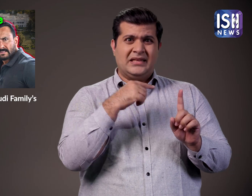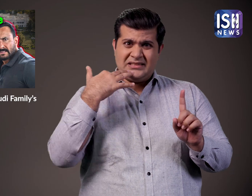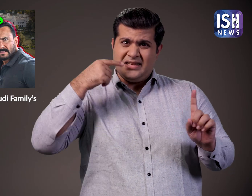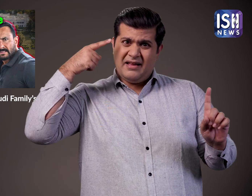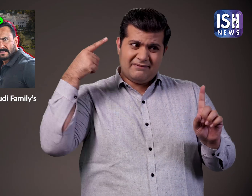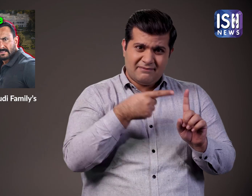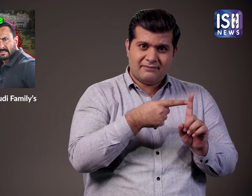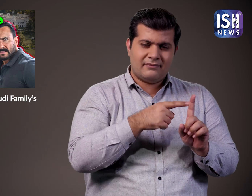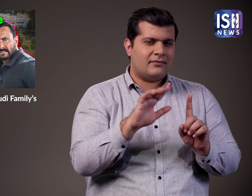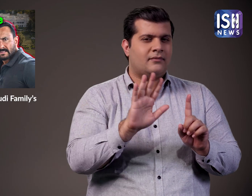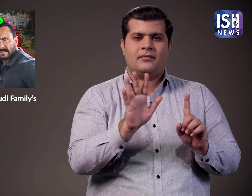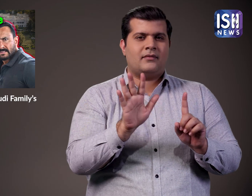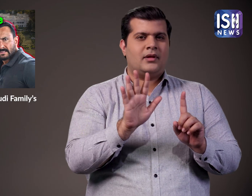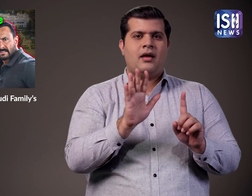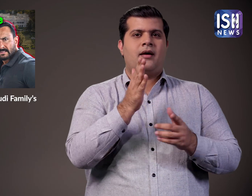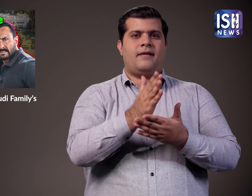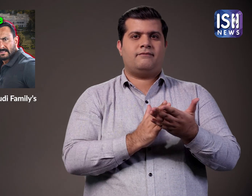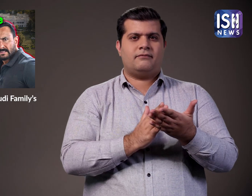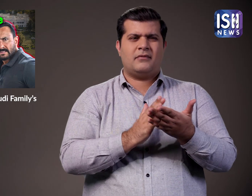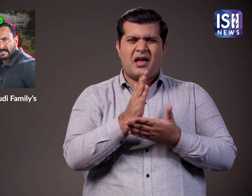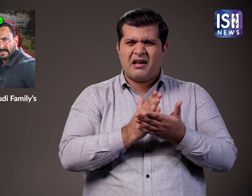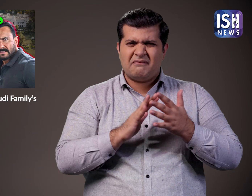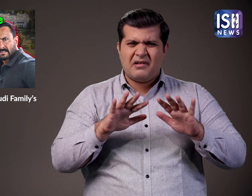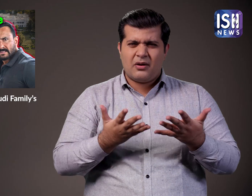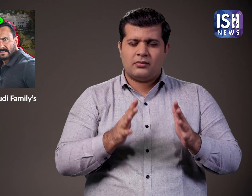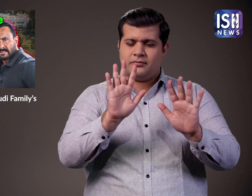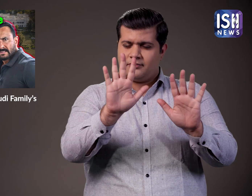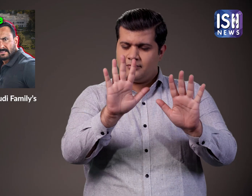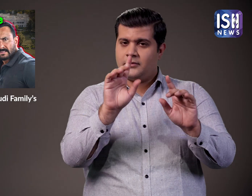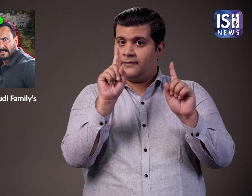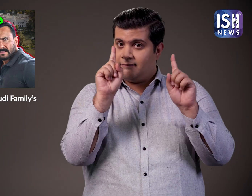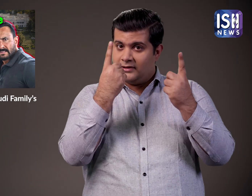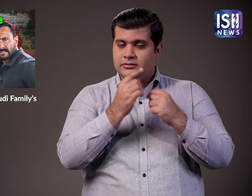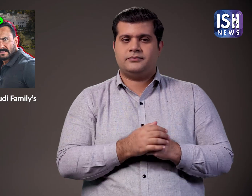Does it completely belong to Saif? No, only partially. But how? Let me explain.